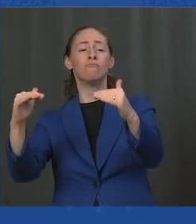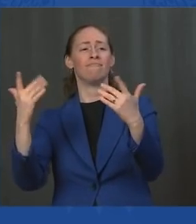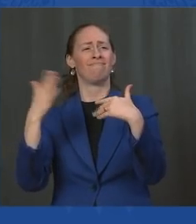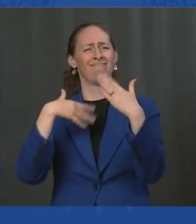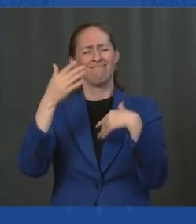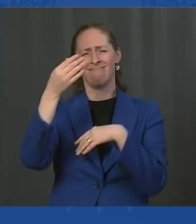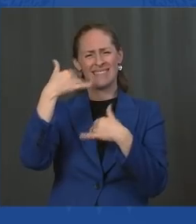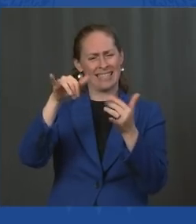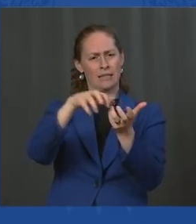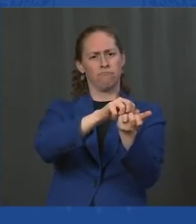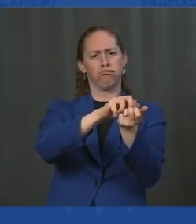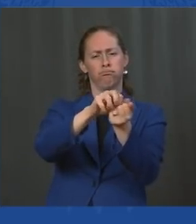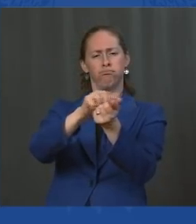and we're all in this together.